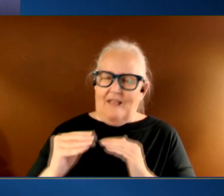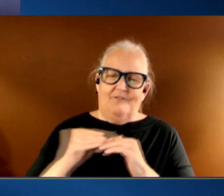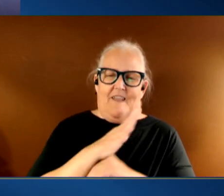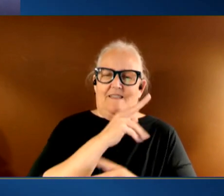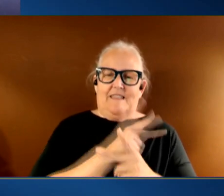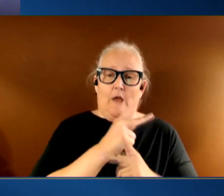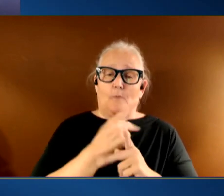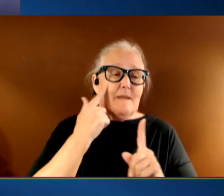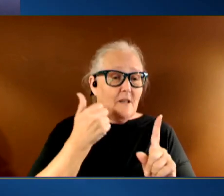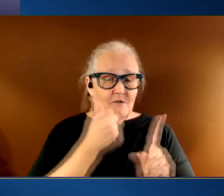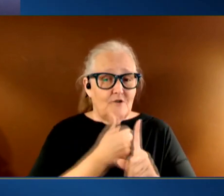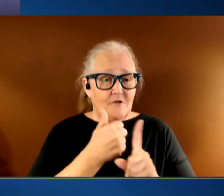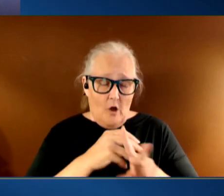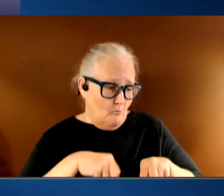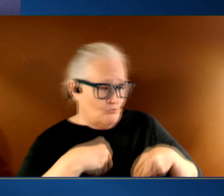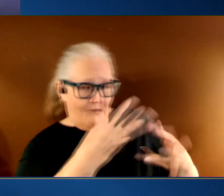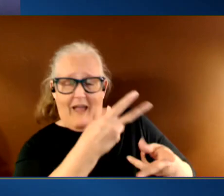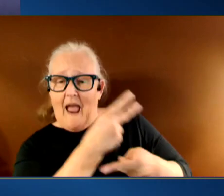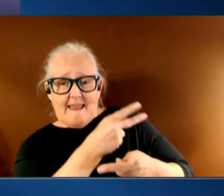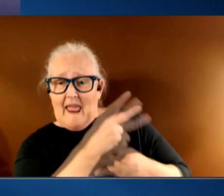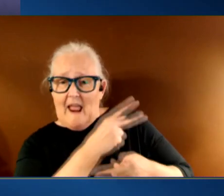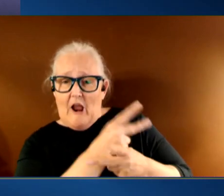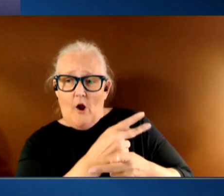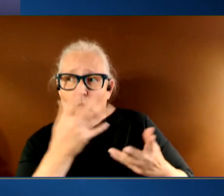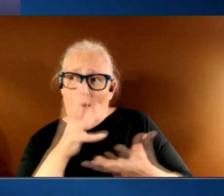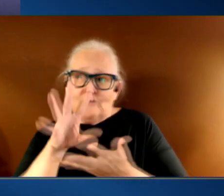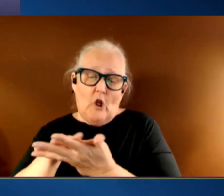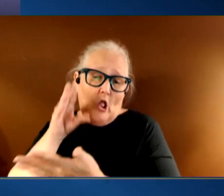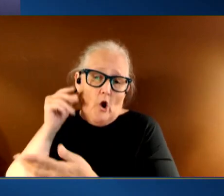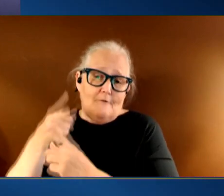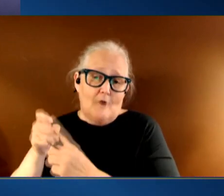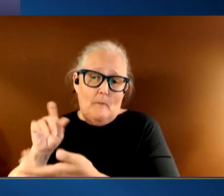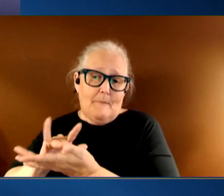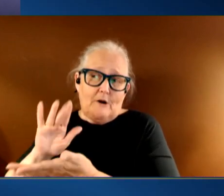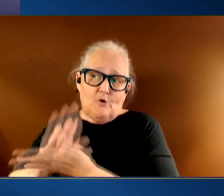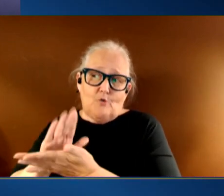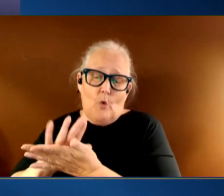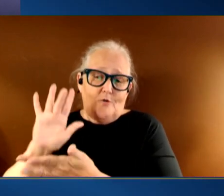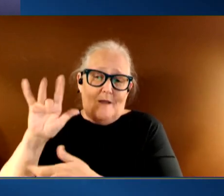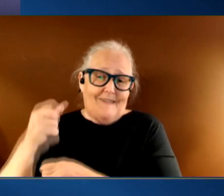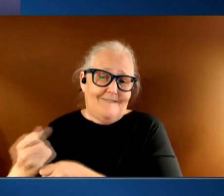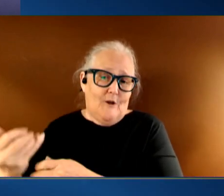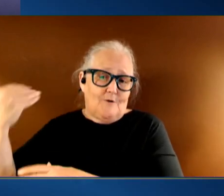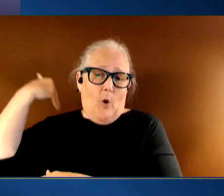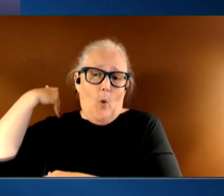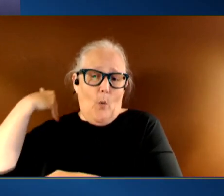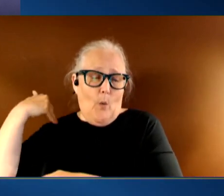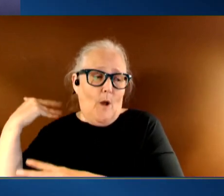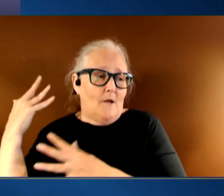same care she had learned about medical school, which was 25 years prior. And so, she was curious.